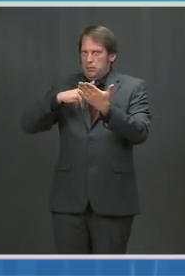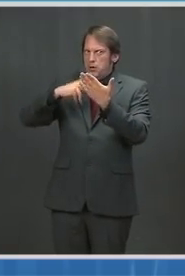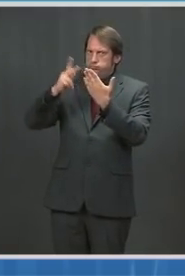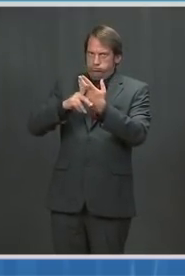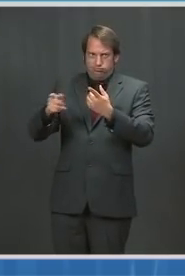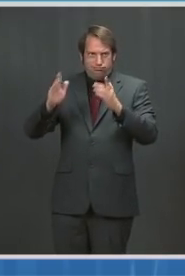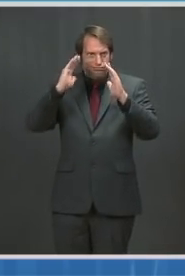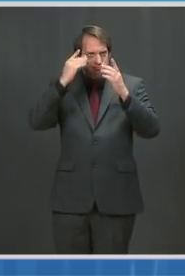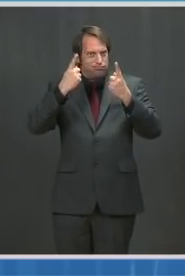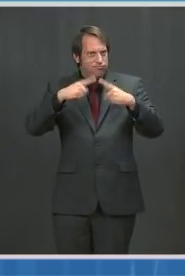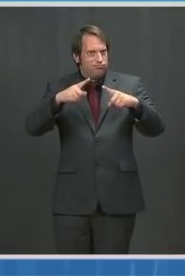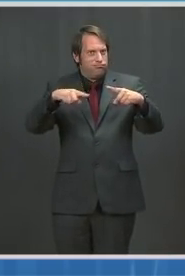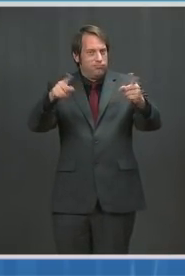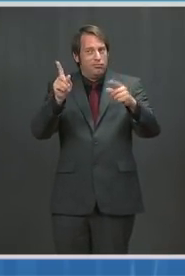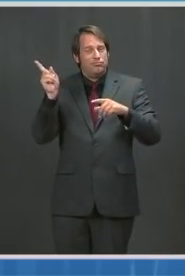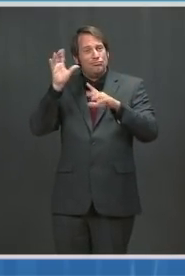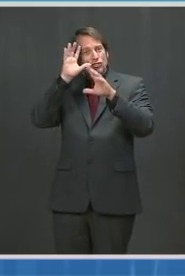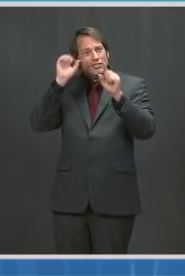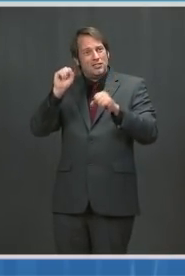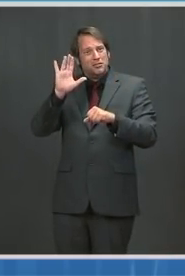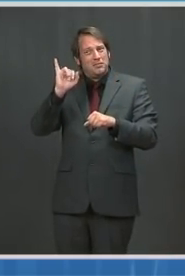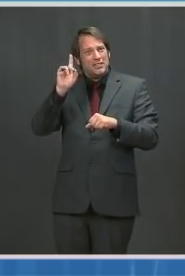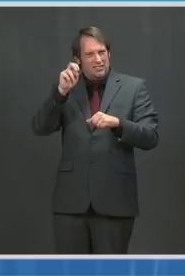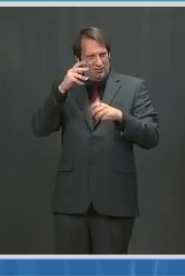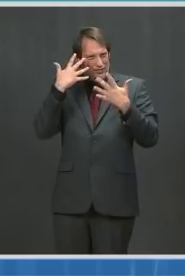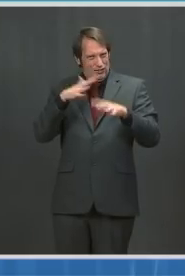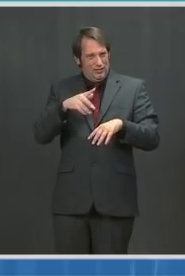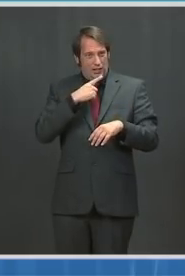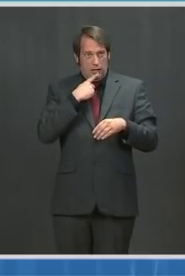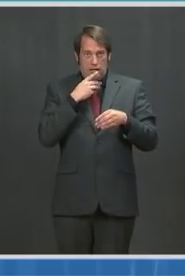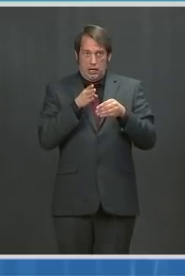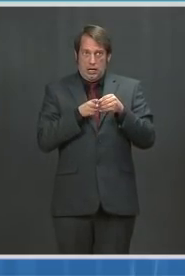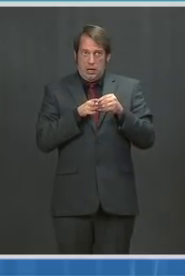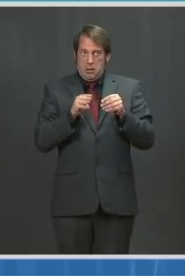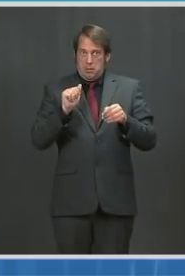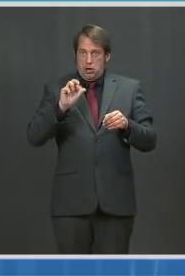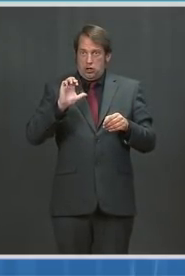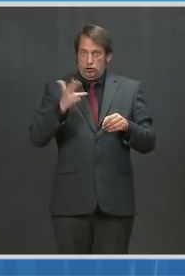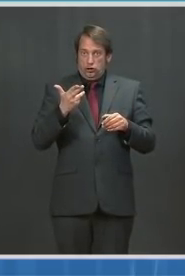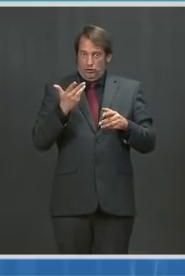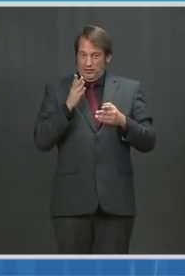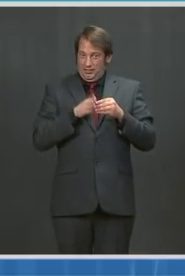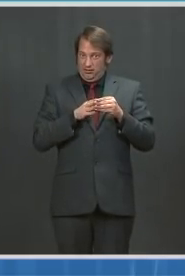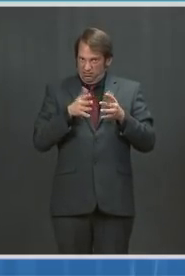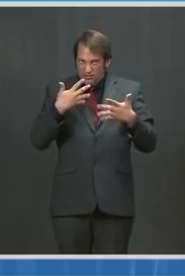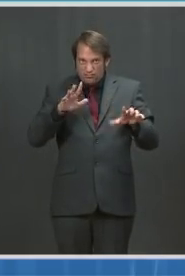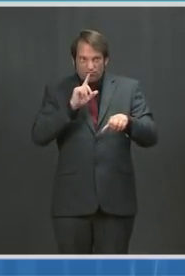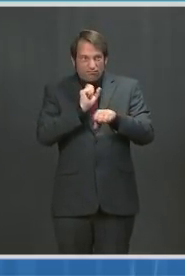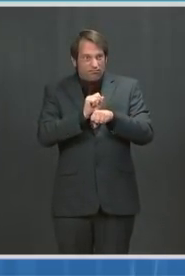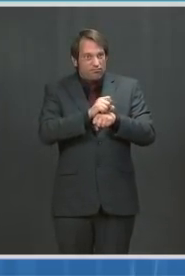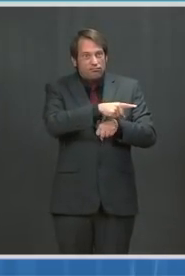By the end of March, 80 percent of all teachers, school staff, and childcare workers across this country